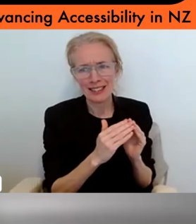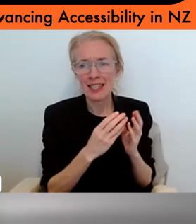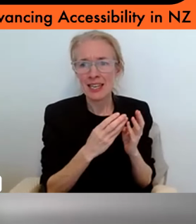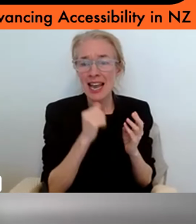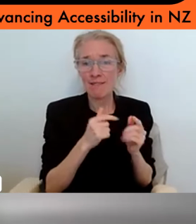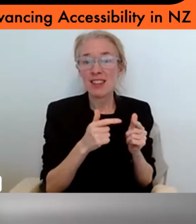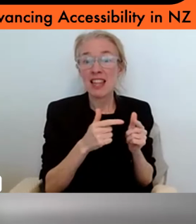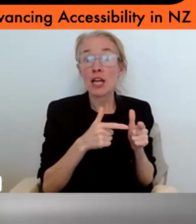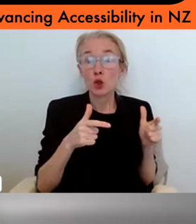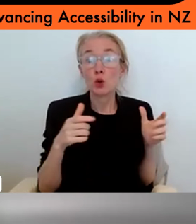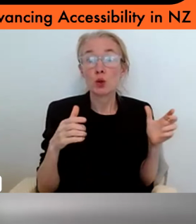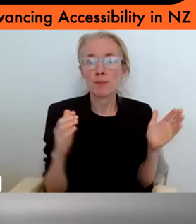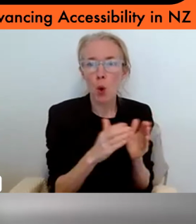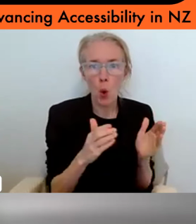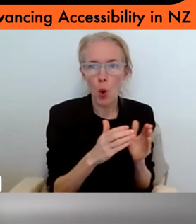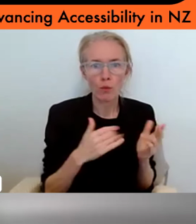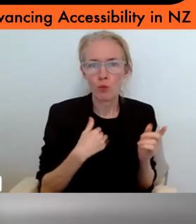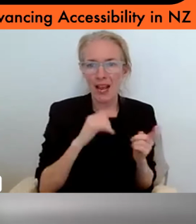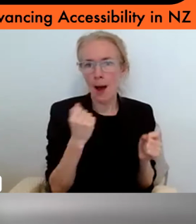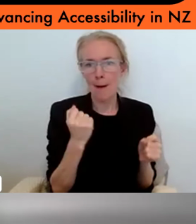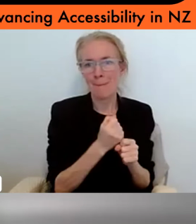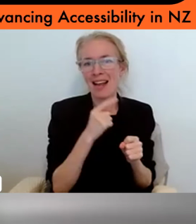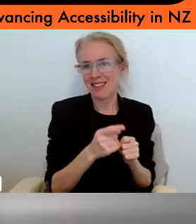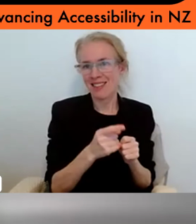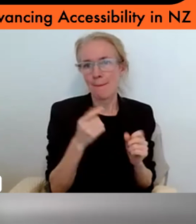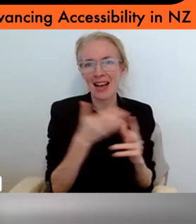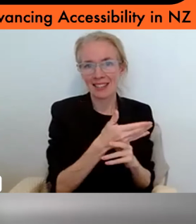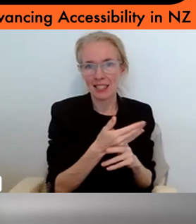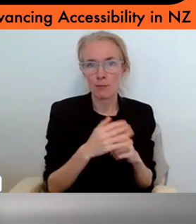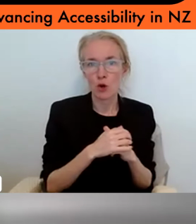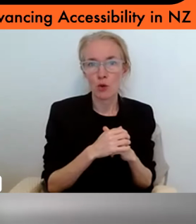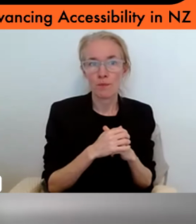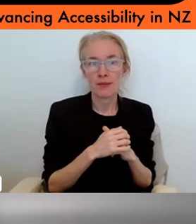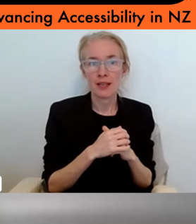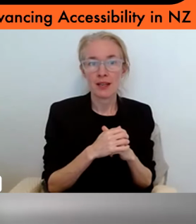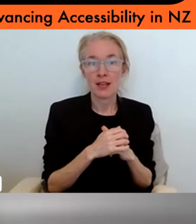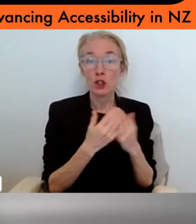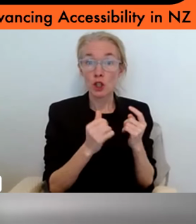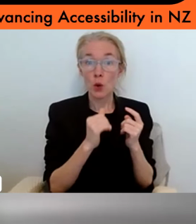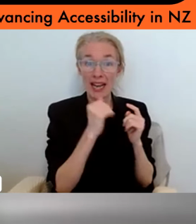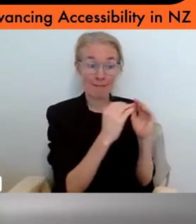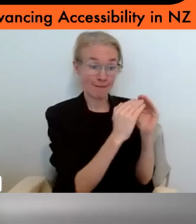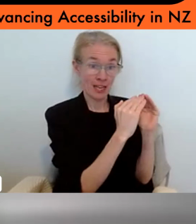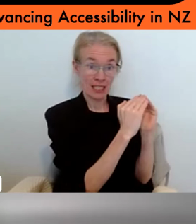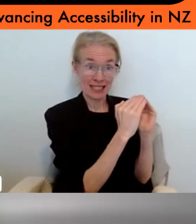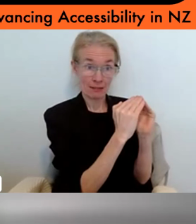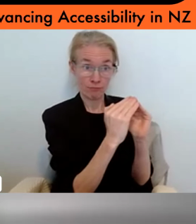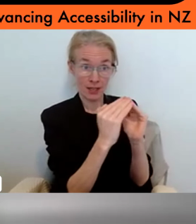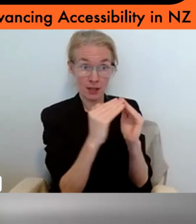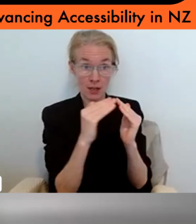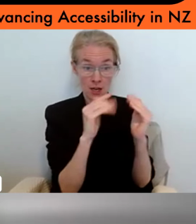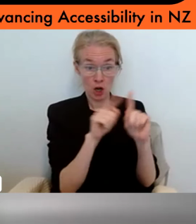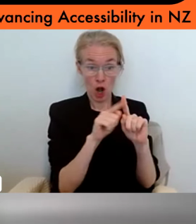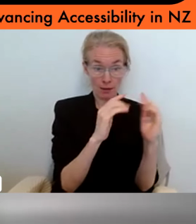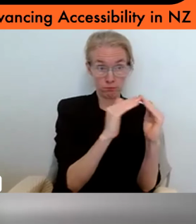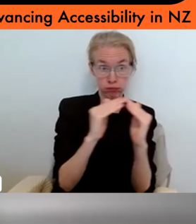outcomes. When we design terrace houses, we're literally stacking minimal dimensions up side by side to achieve a house width. We need